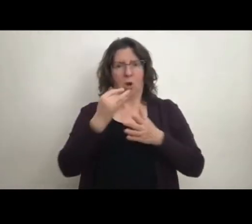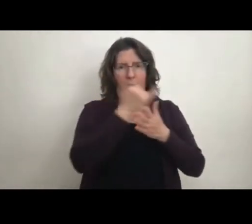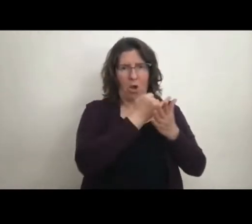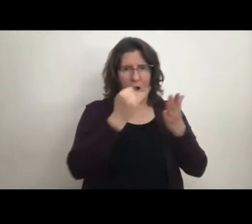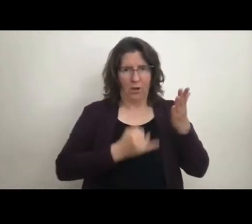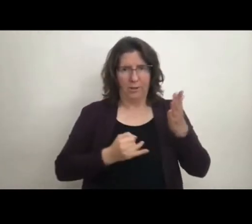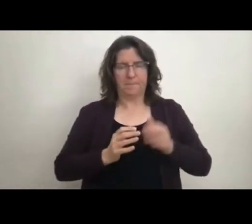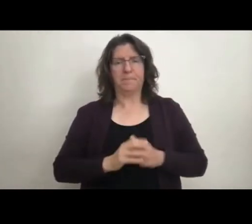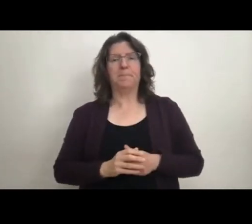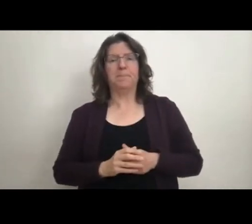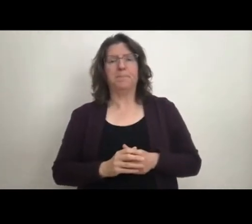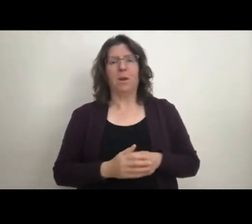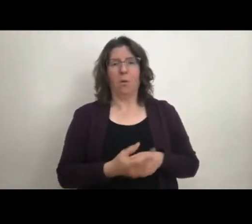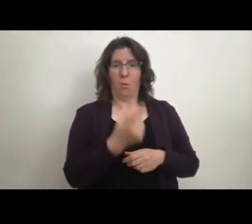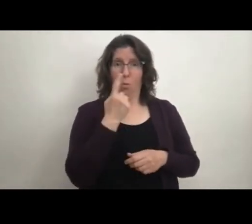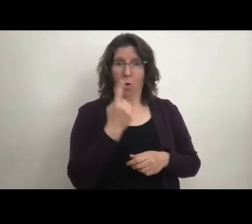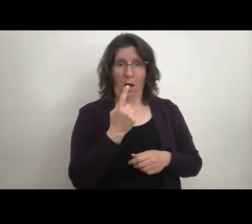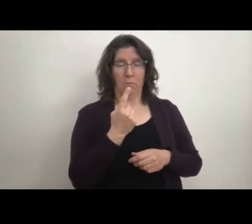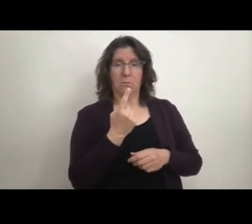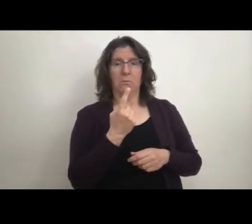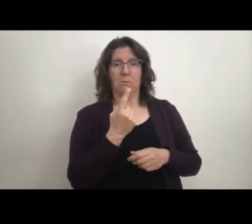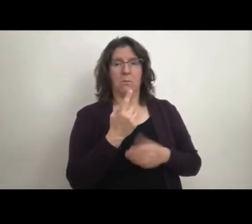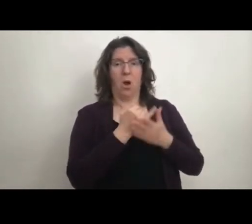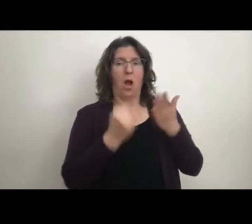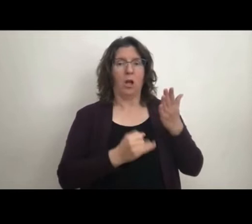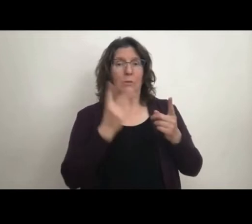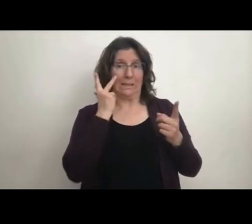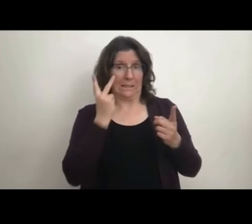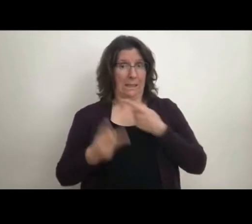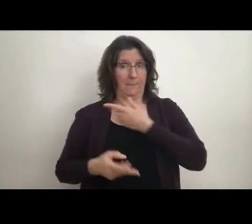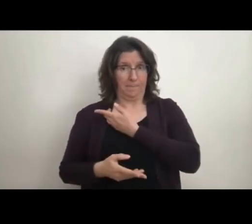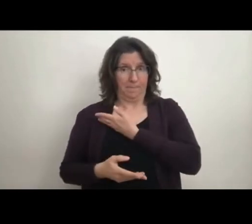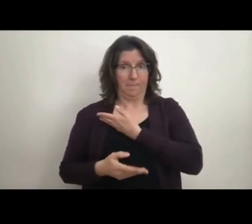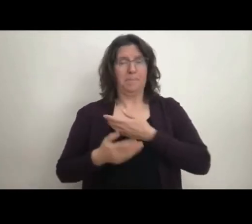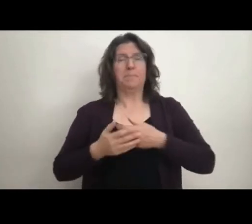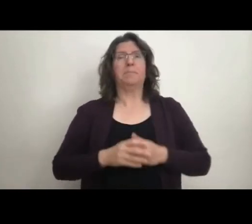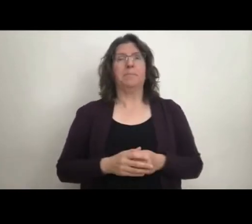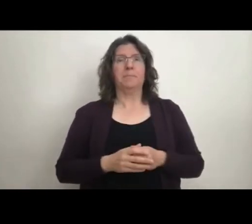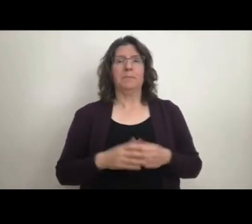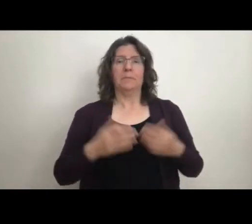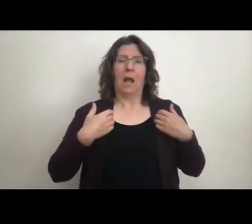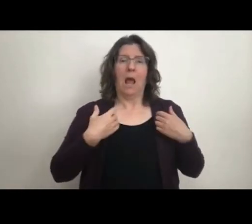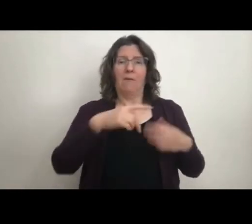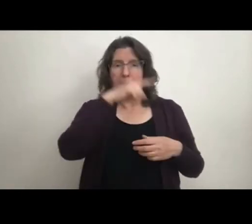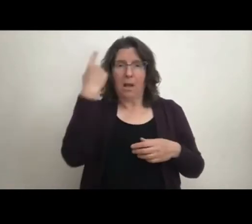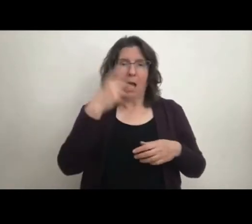They went home and created two paintings including the one you see here: